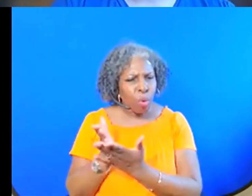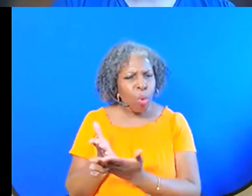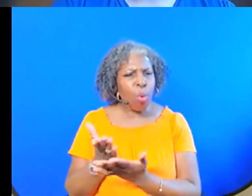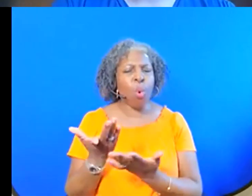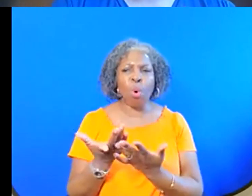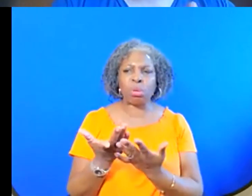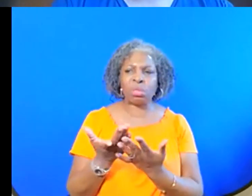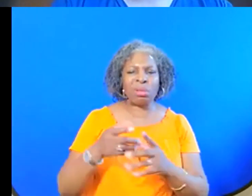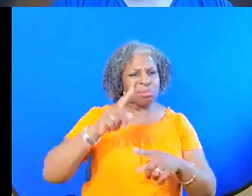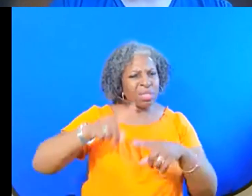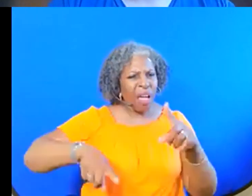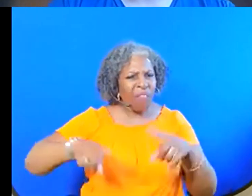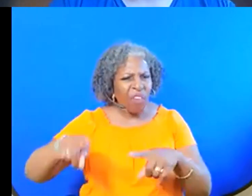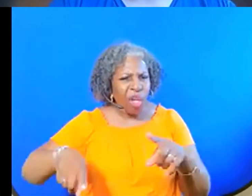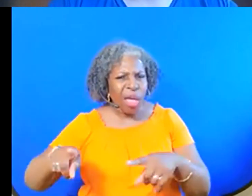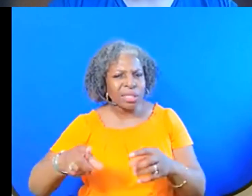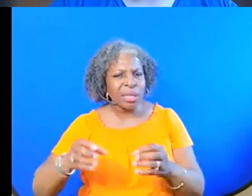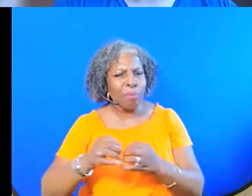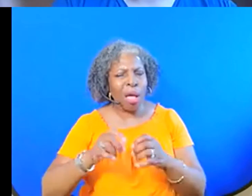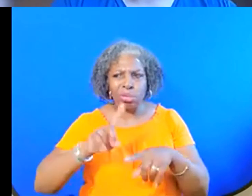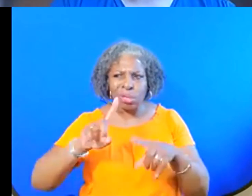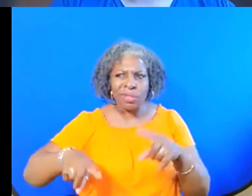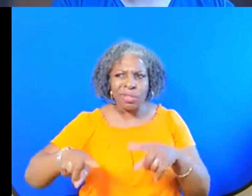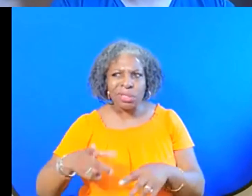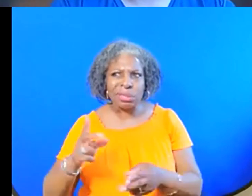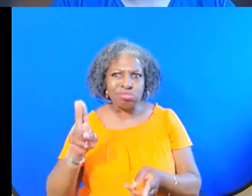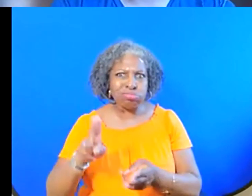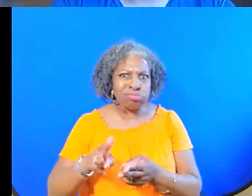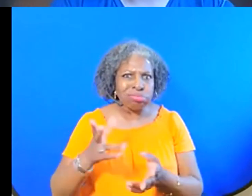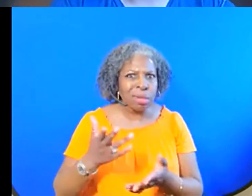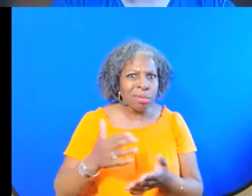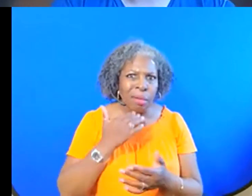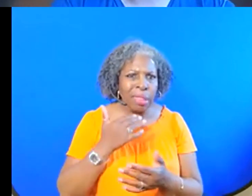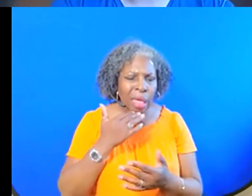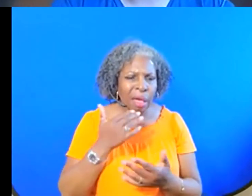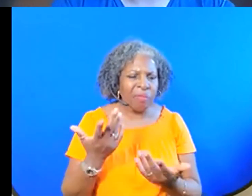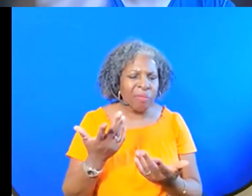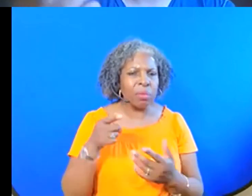And I was going to ask you about, like, how it's this really interesting way of, of looking back,